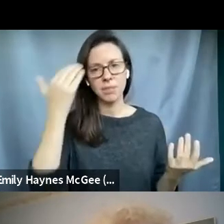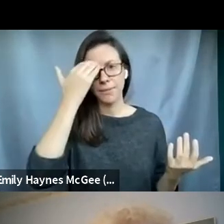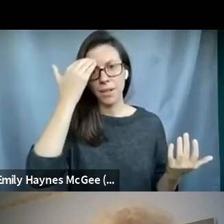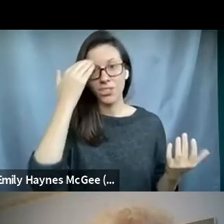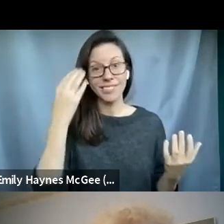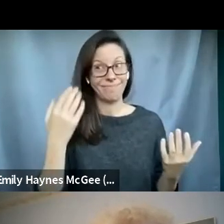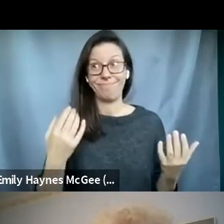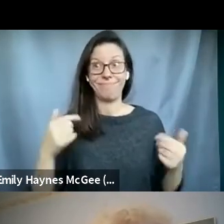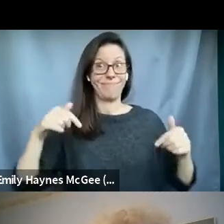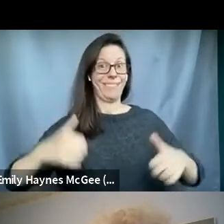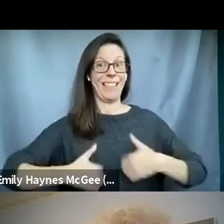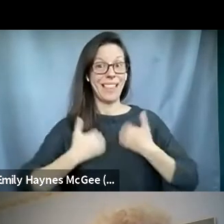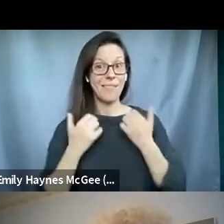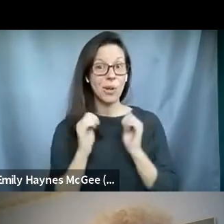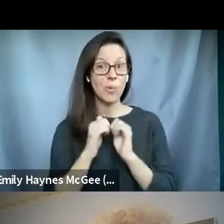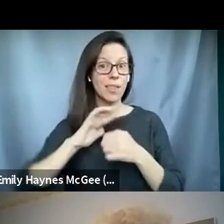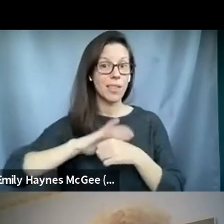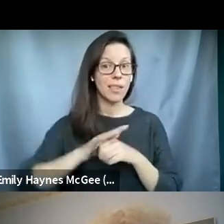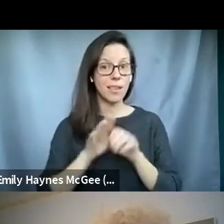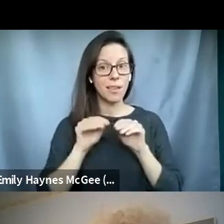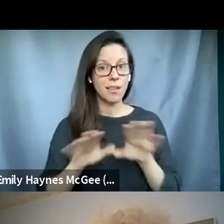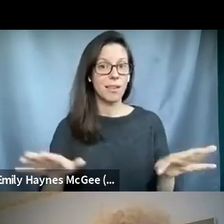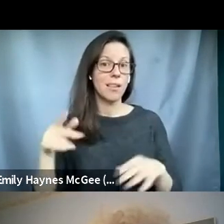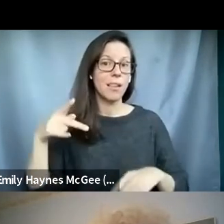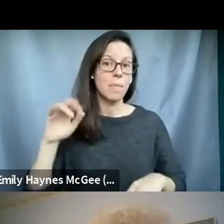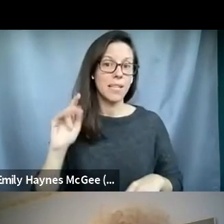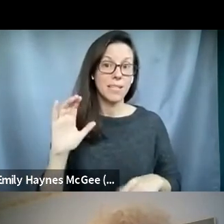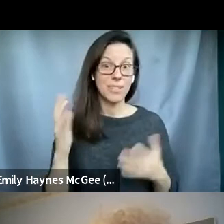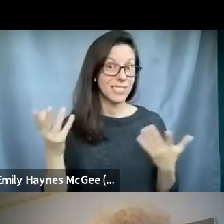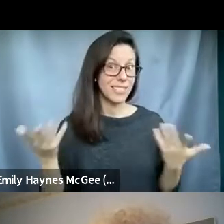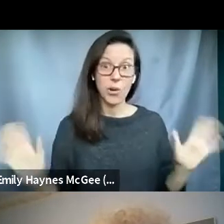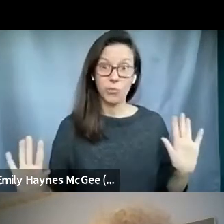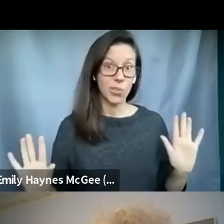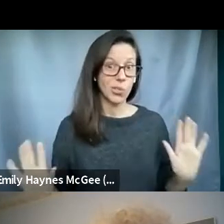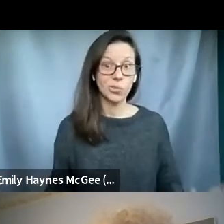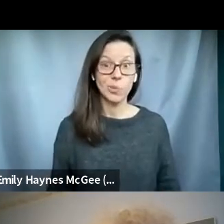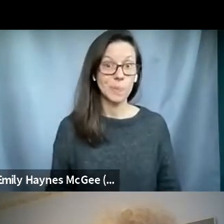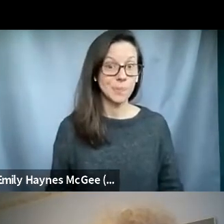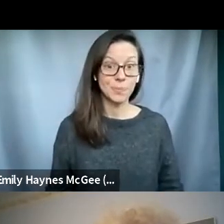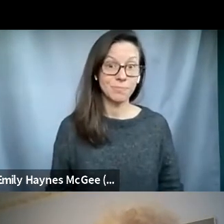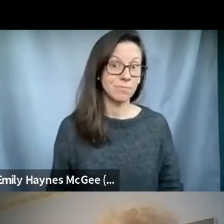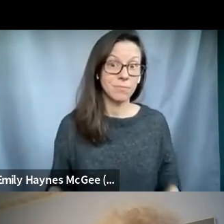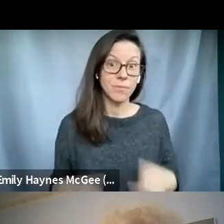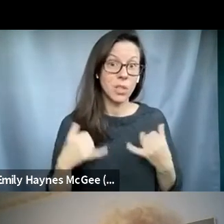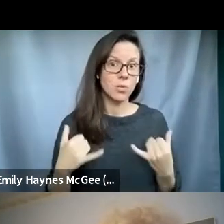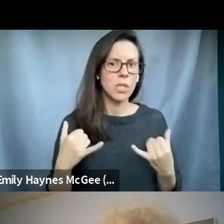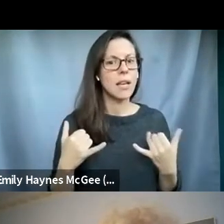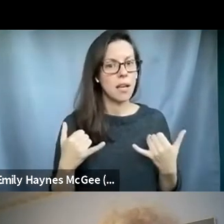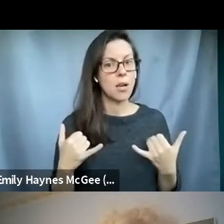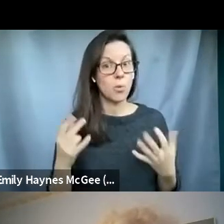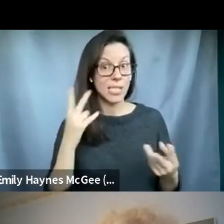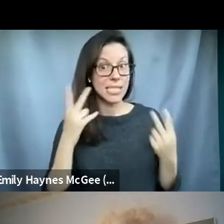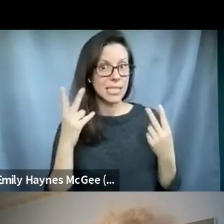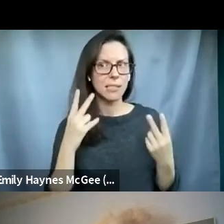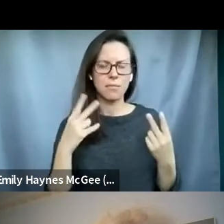pandemic right now that is not done and though right now we're seeing some really positive